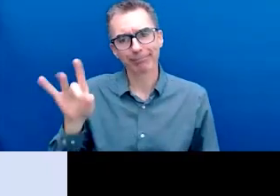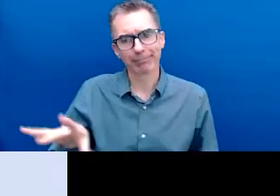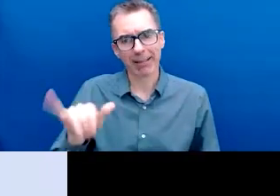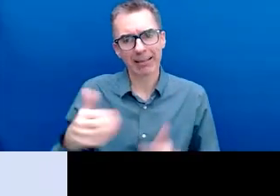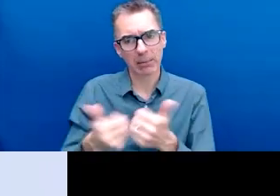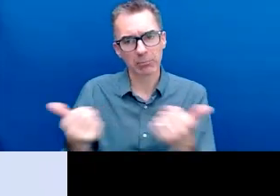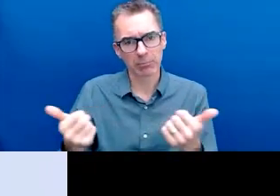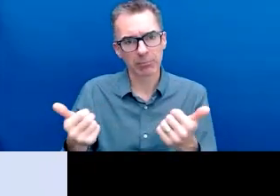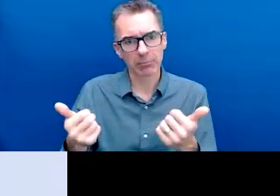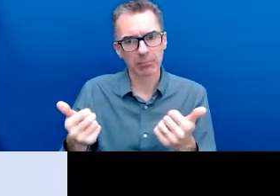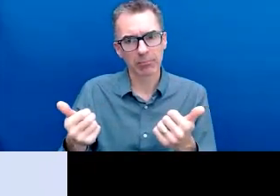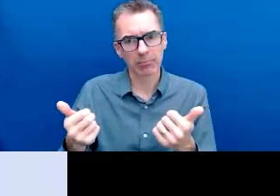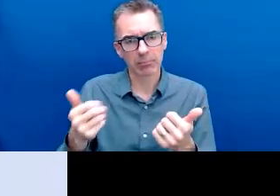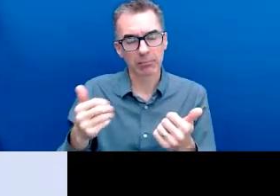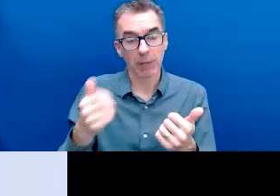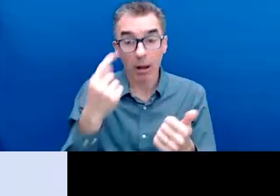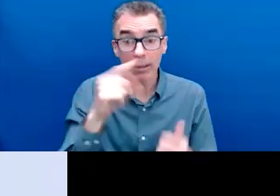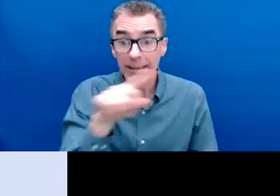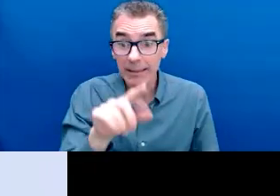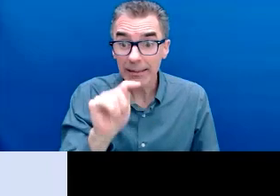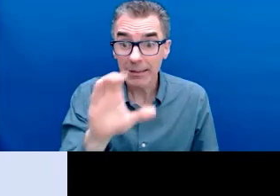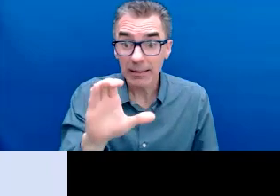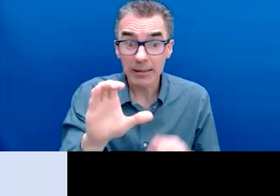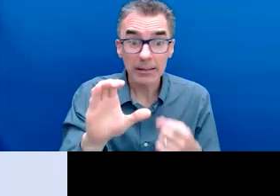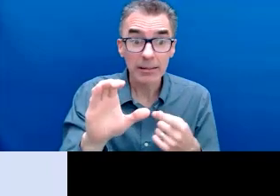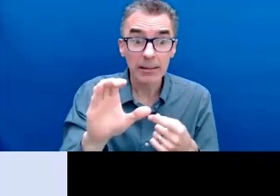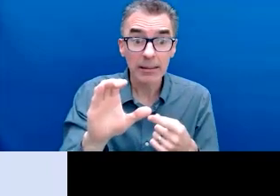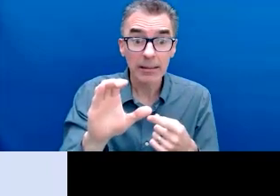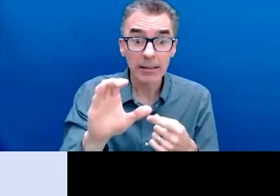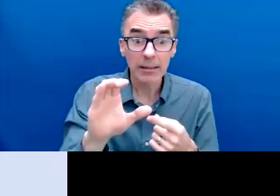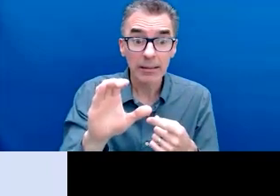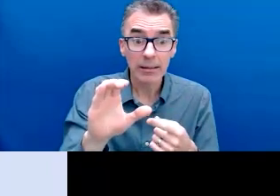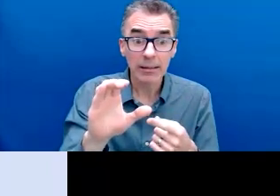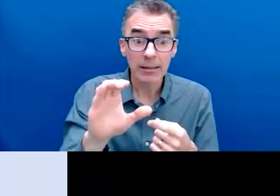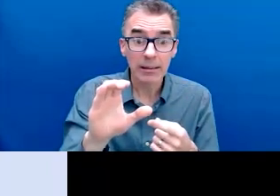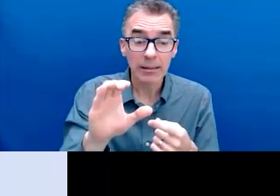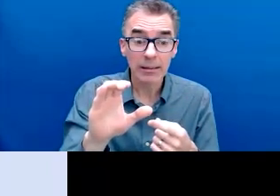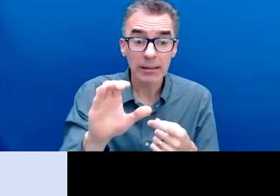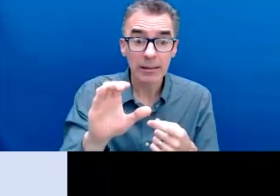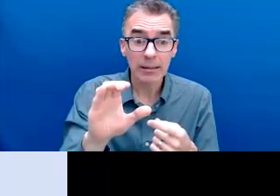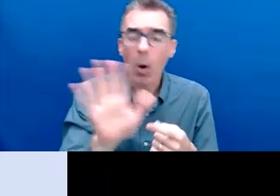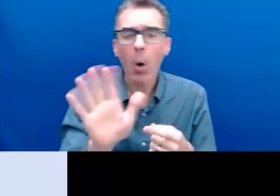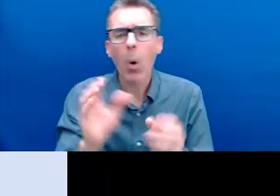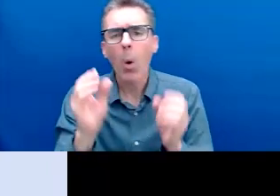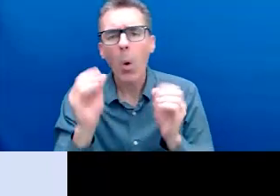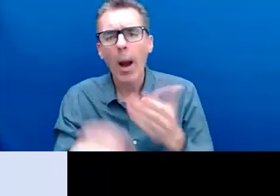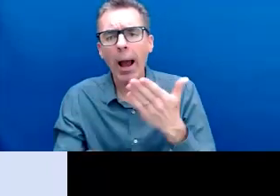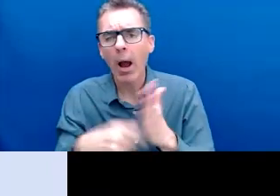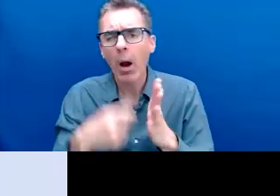ZTC, zero textbook cost means that there is no cost associated, but some of the material